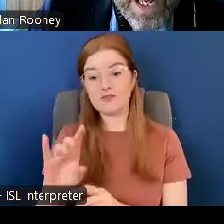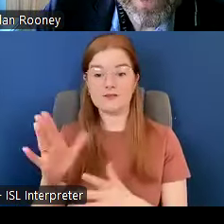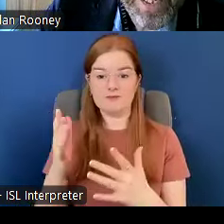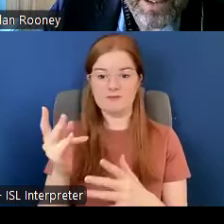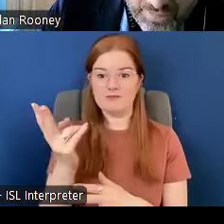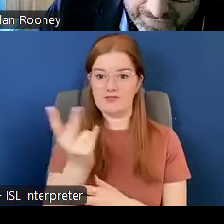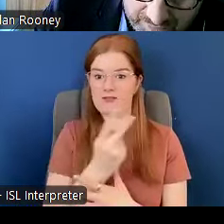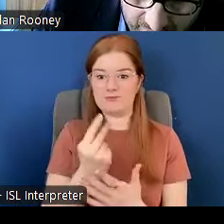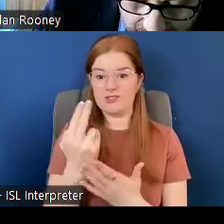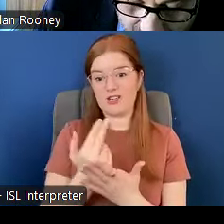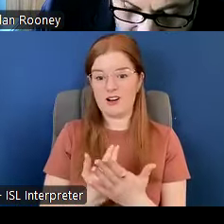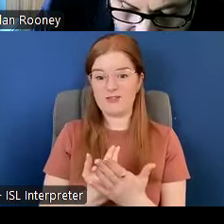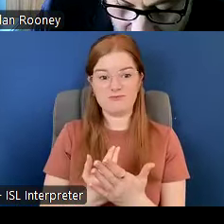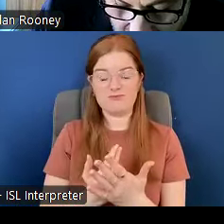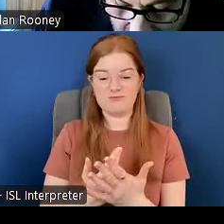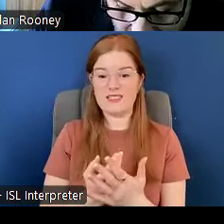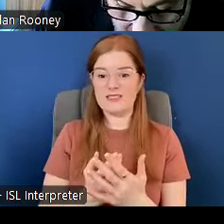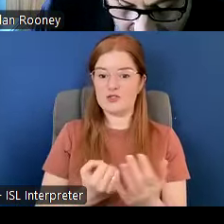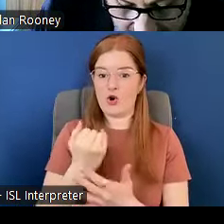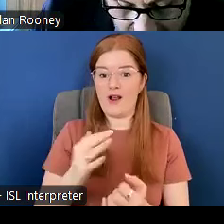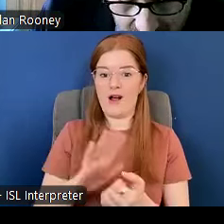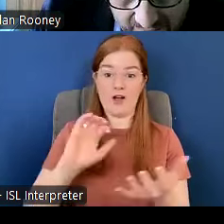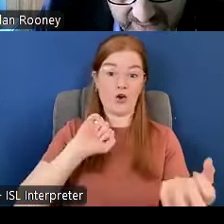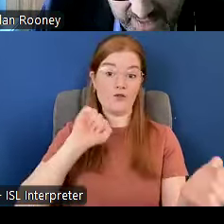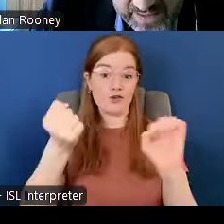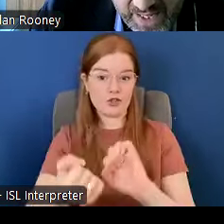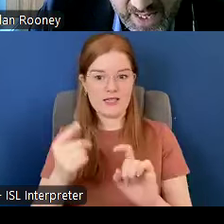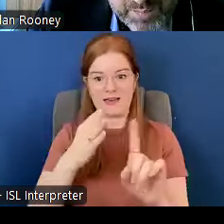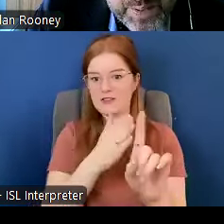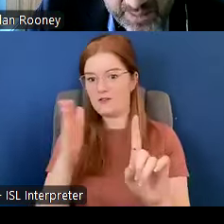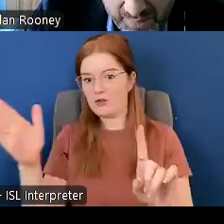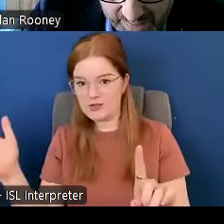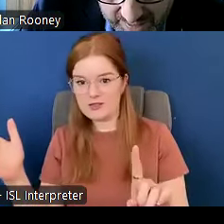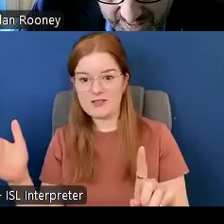a tale of convergence and divergence as they cut their teeth as budding modernists